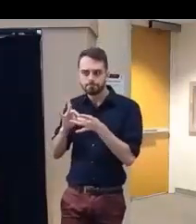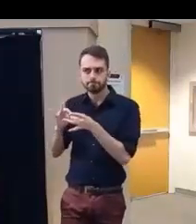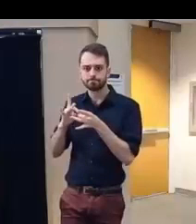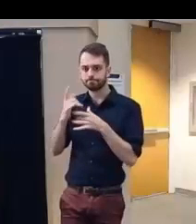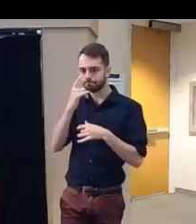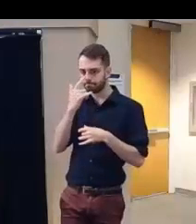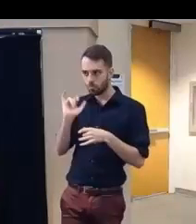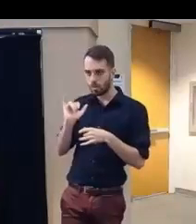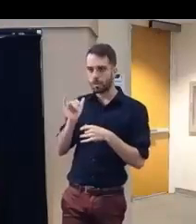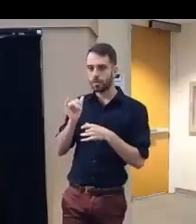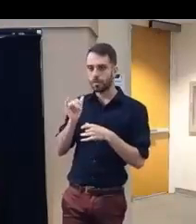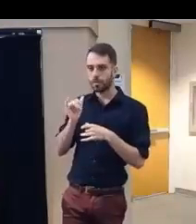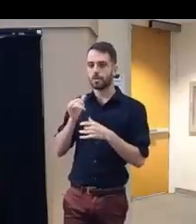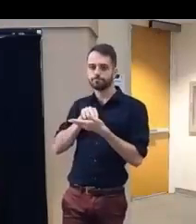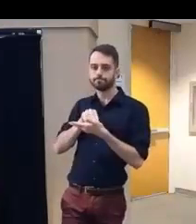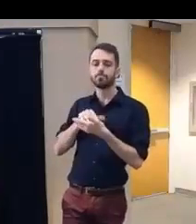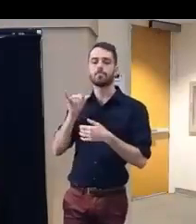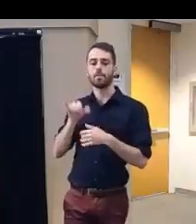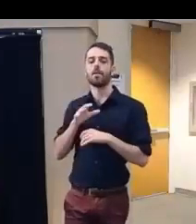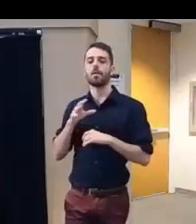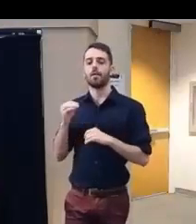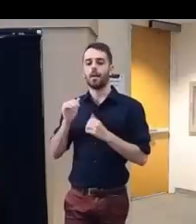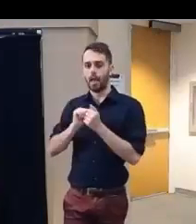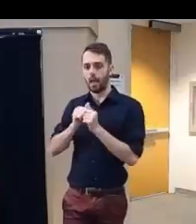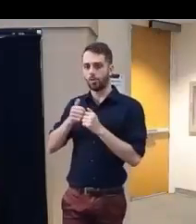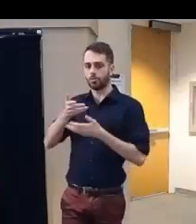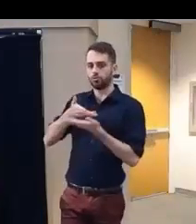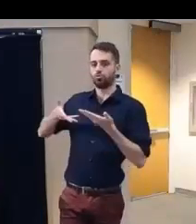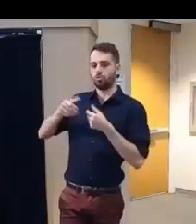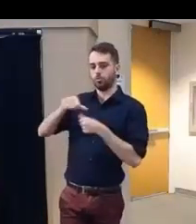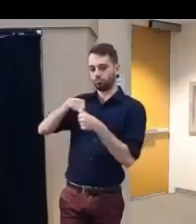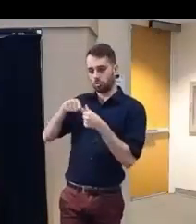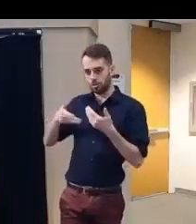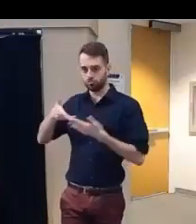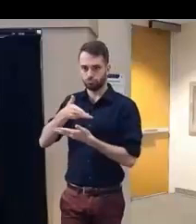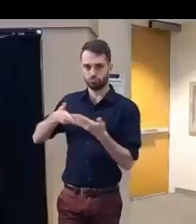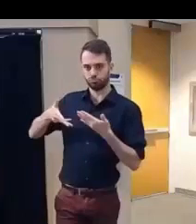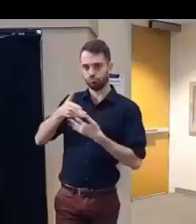interacting with each other and help the team kind of problem solve through issues together